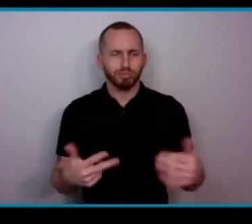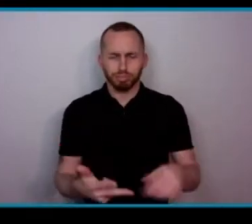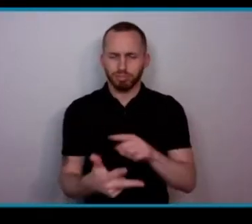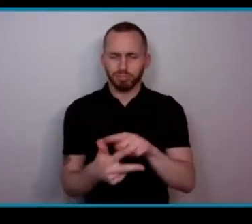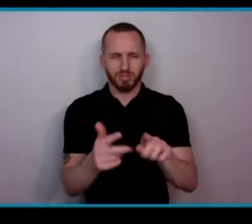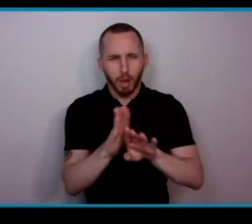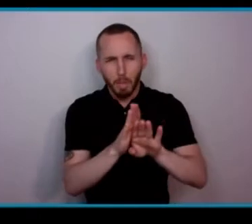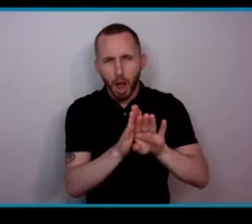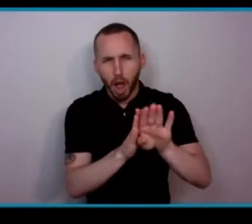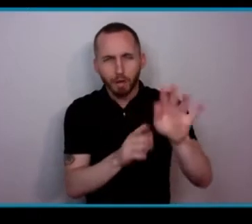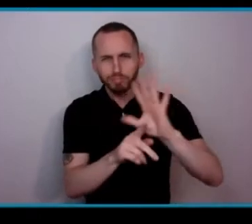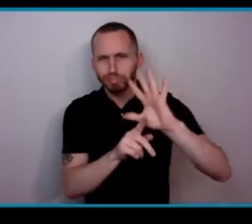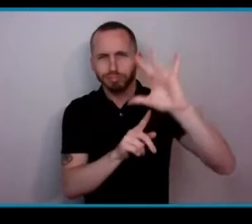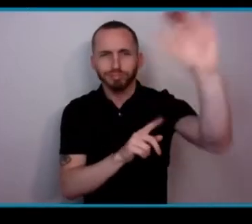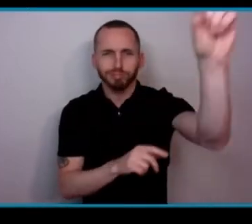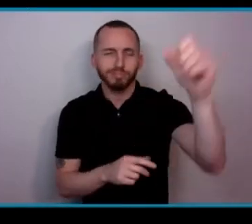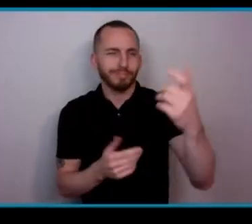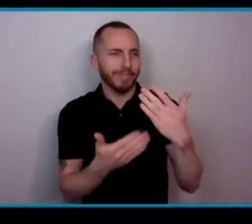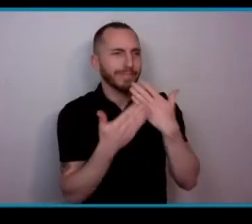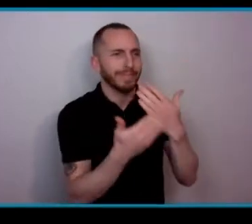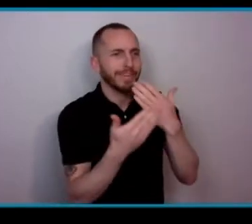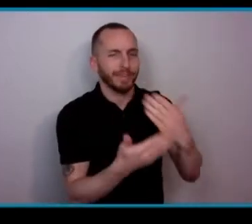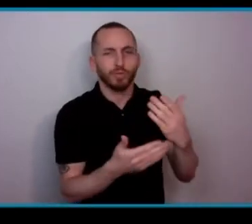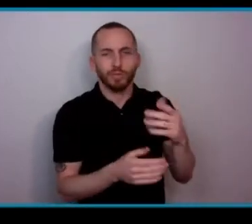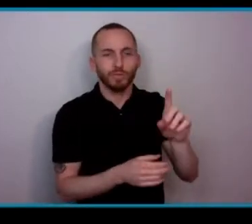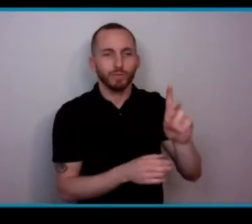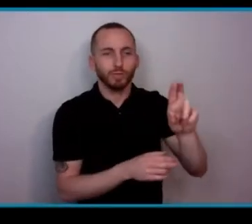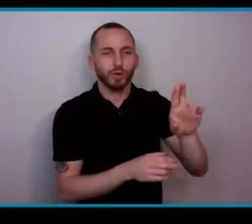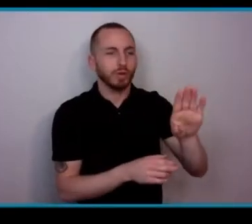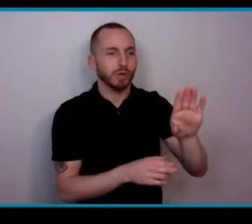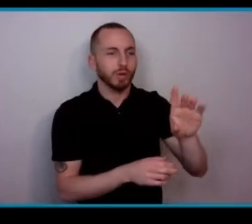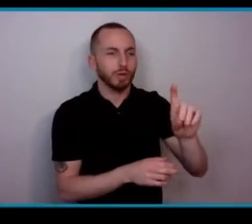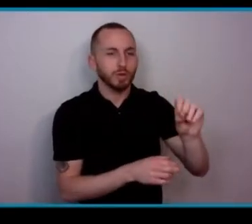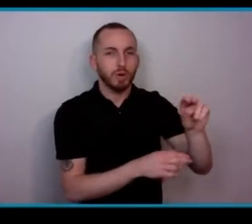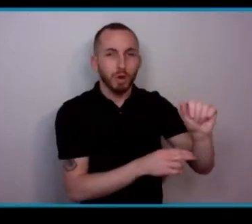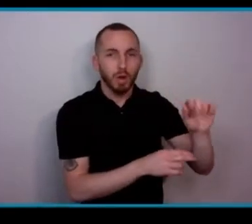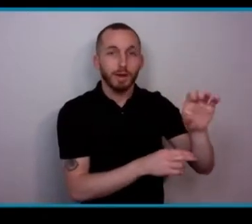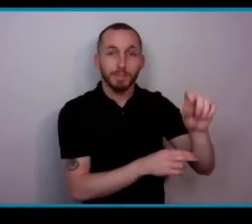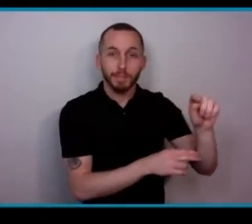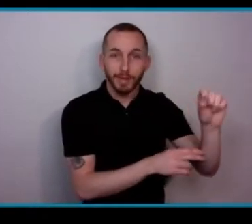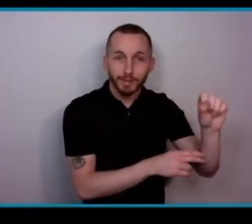Research Director Dr. Donna Betts and the enterprising but truly collaborative efforts